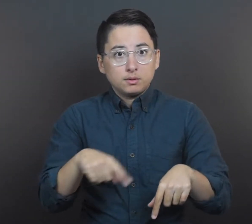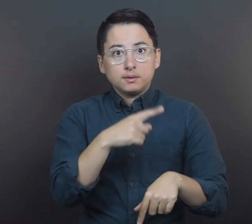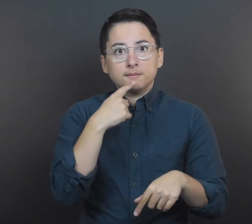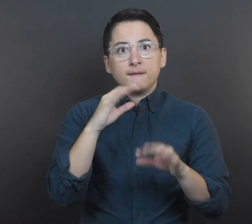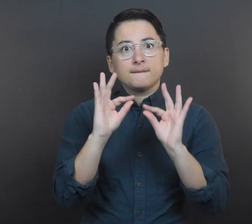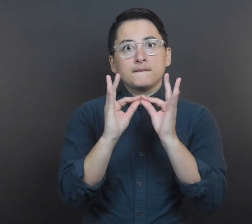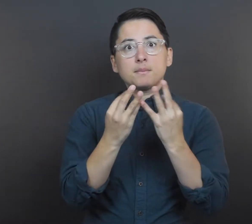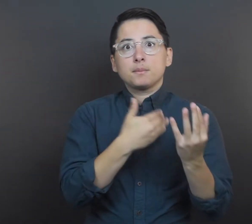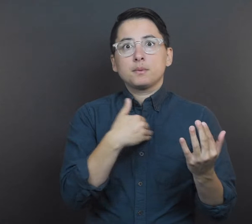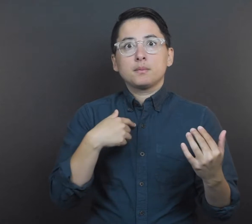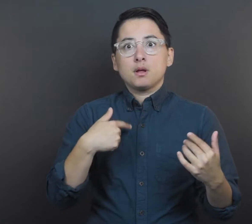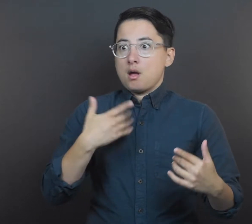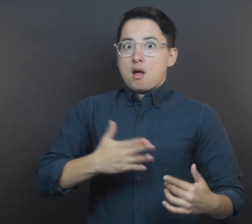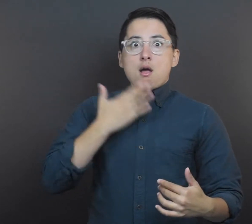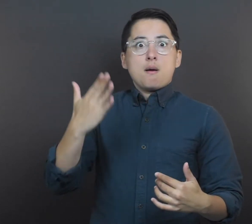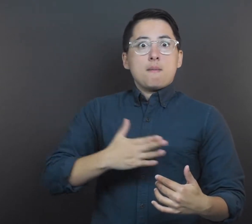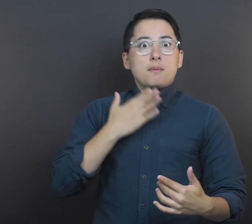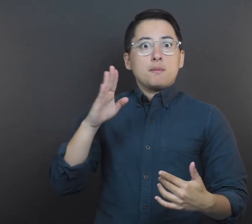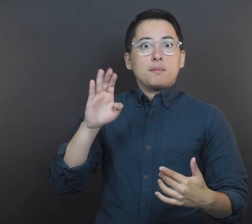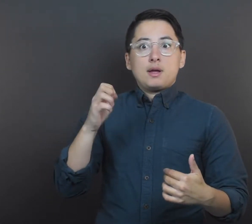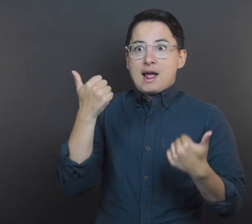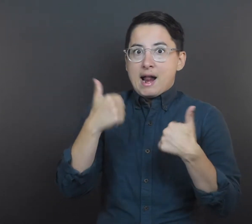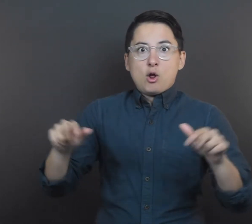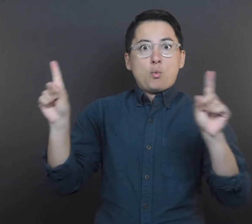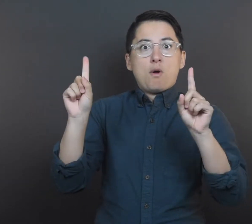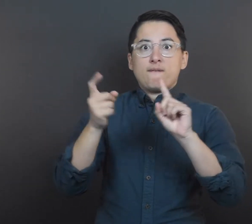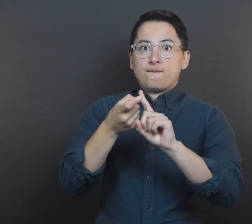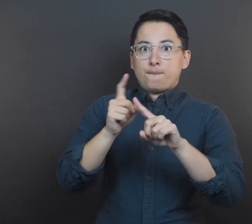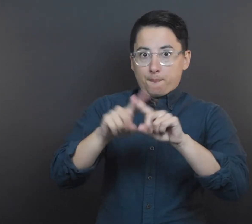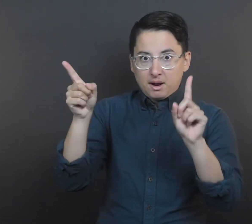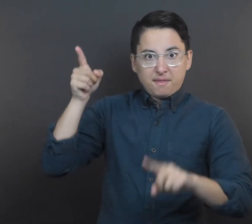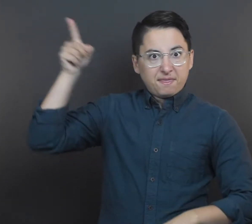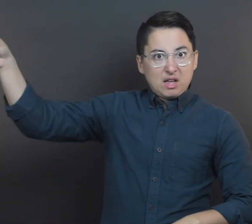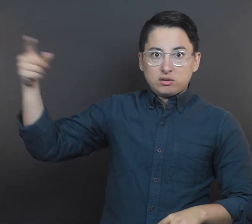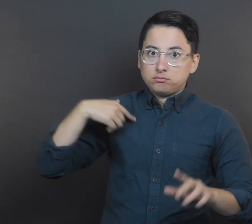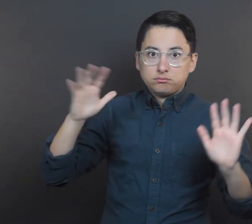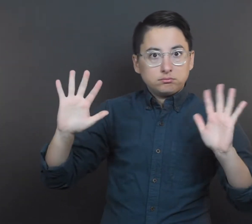a family member exclaim: ’We’re happy to be anywhere but there!’